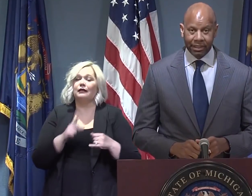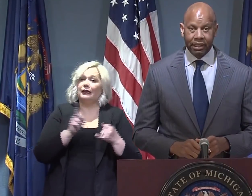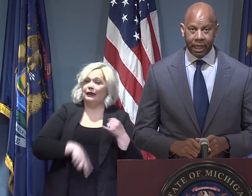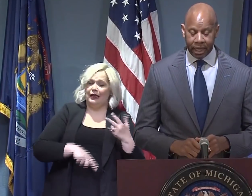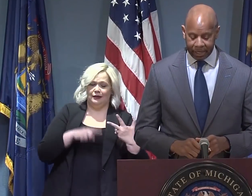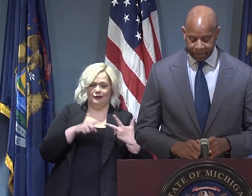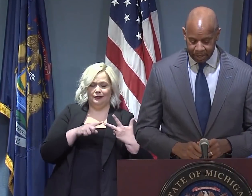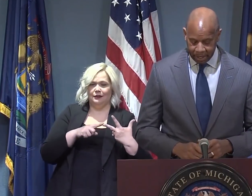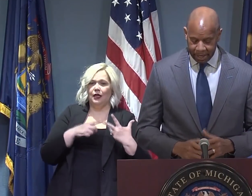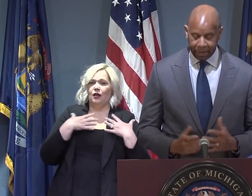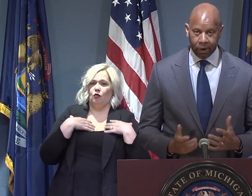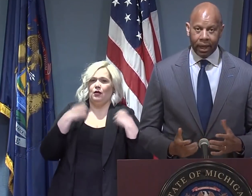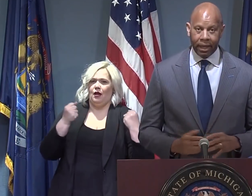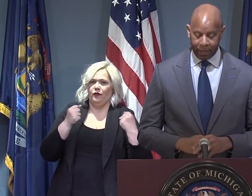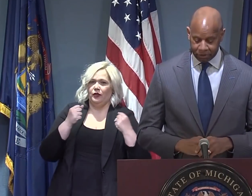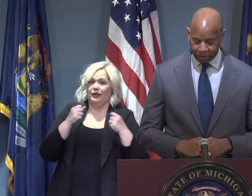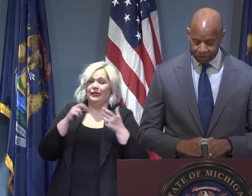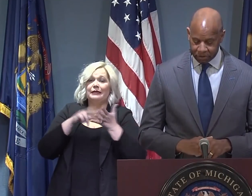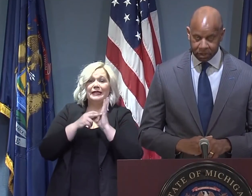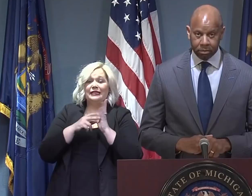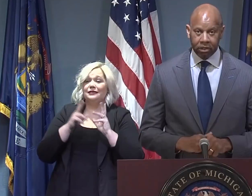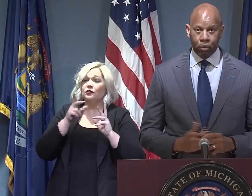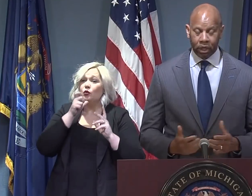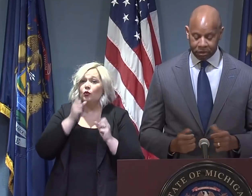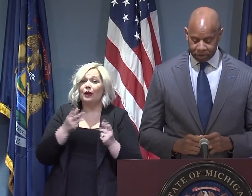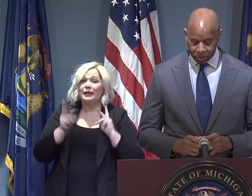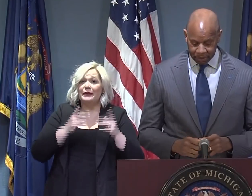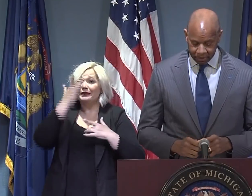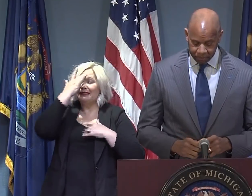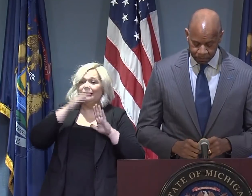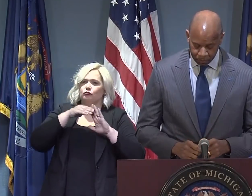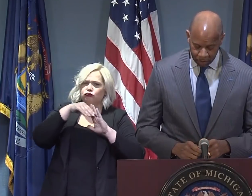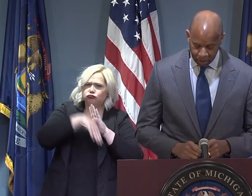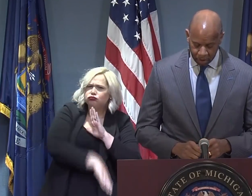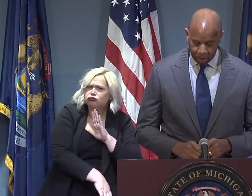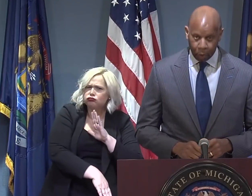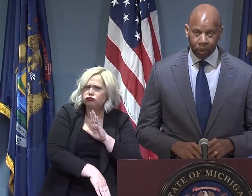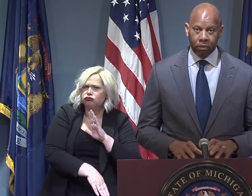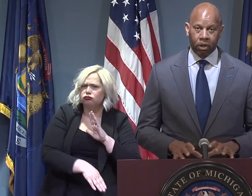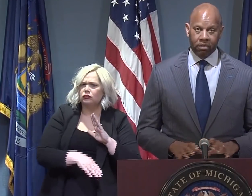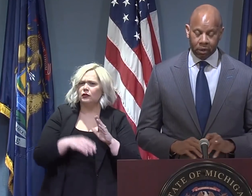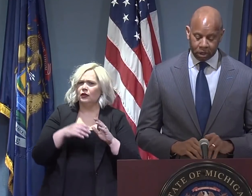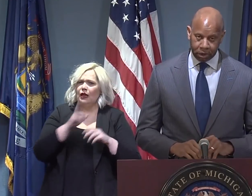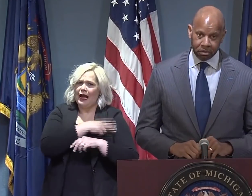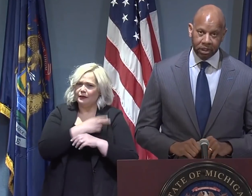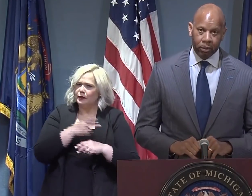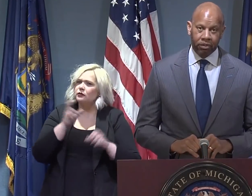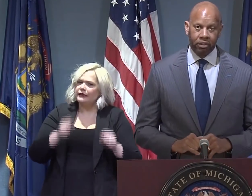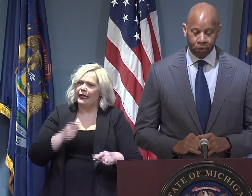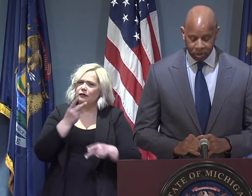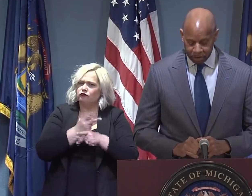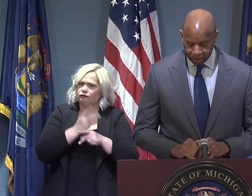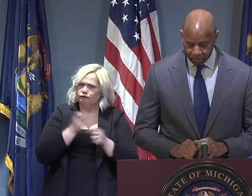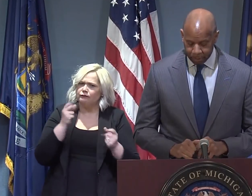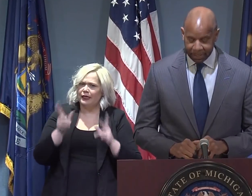BEGINNING TO GAIN TPHREBSIBILITY OF CAPACITY AND FINALLY A RECOVERY PHASE WHEN THE DISEASE IS IN DEKWHRAOEUPB AND